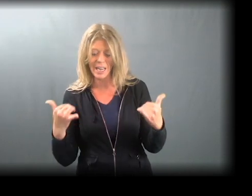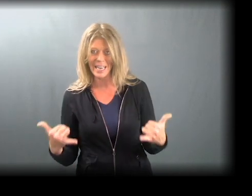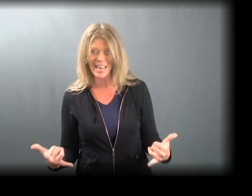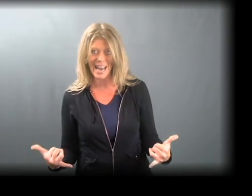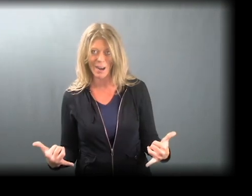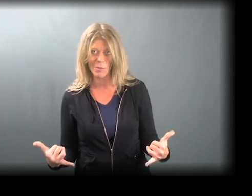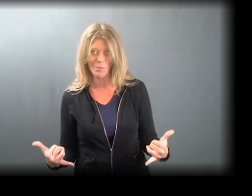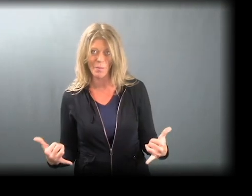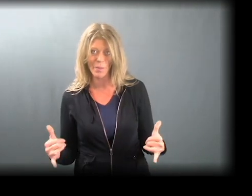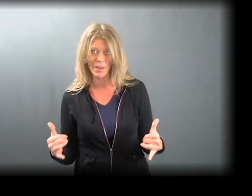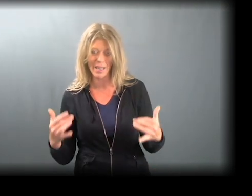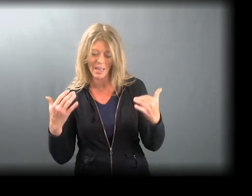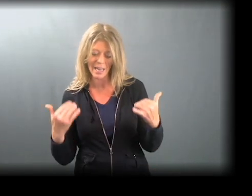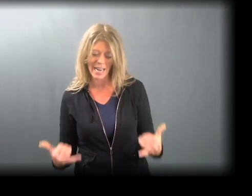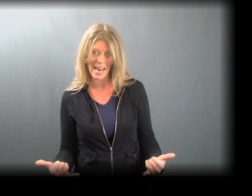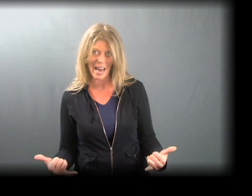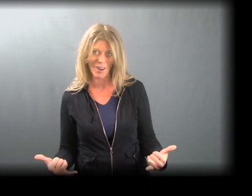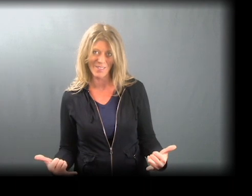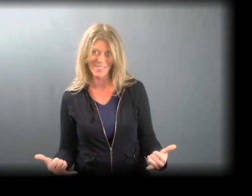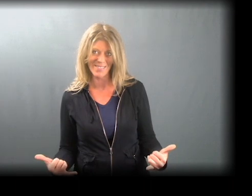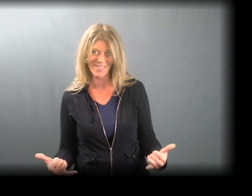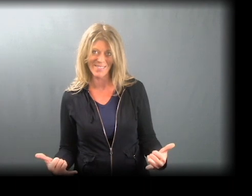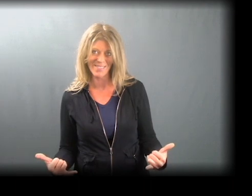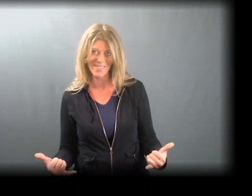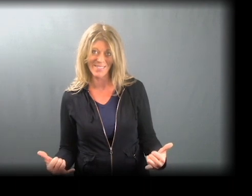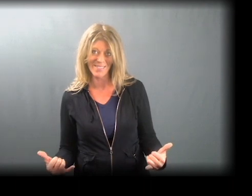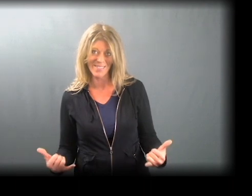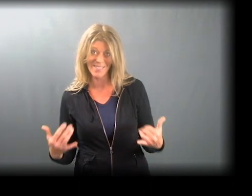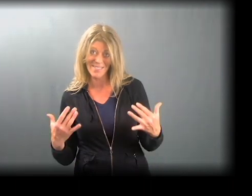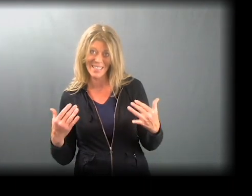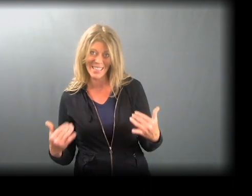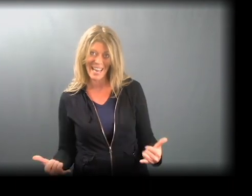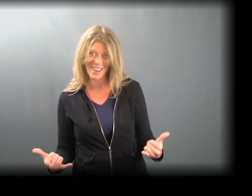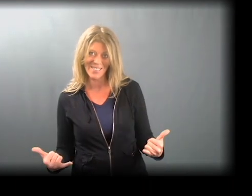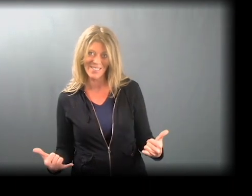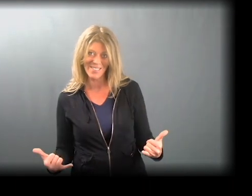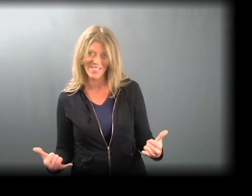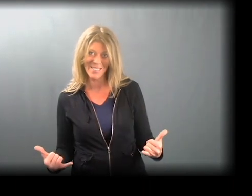NOW